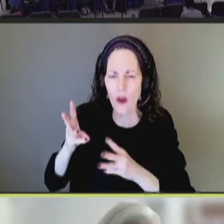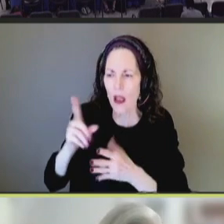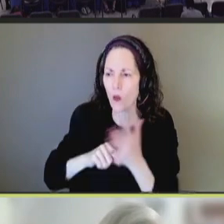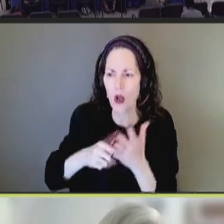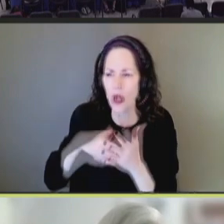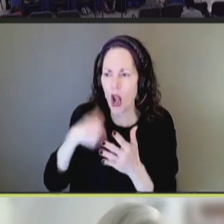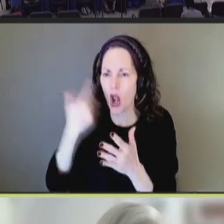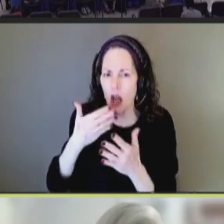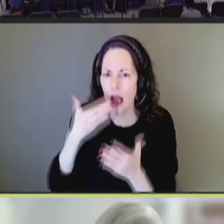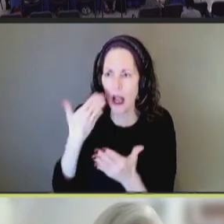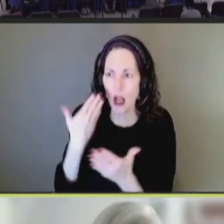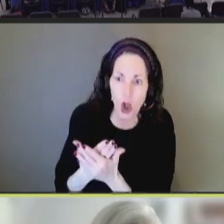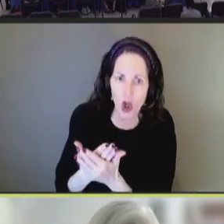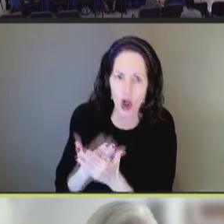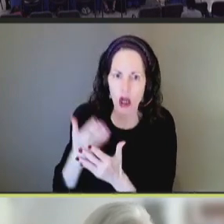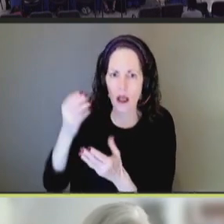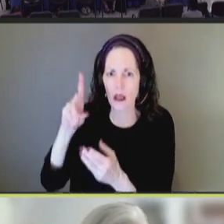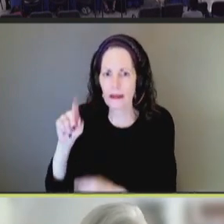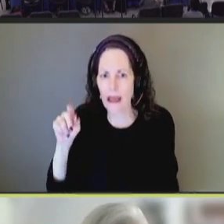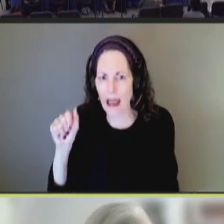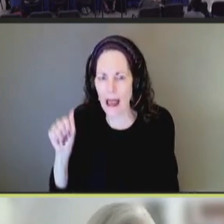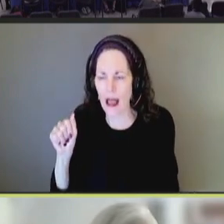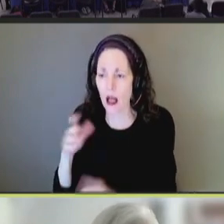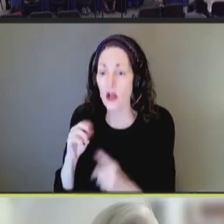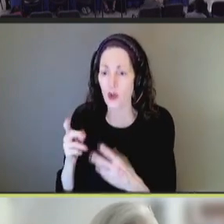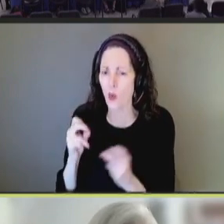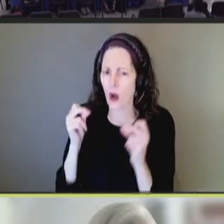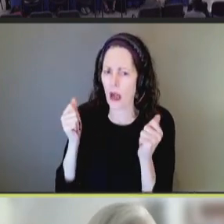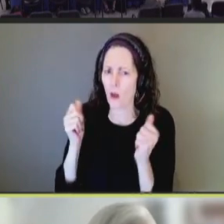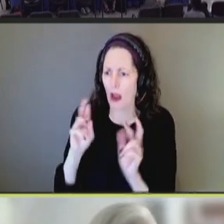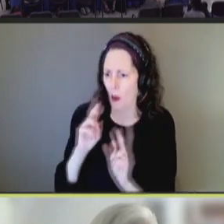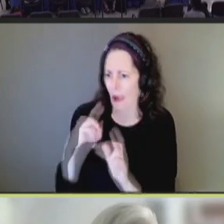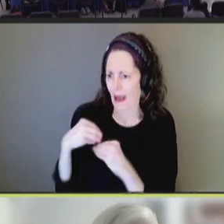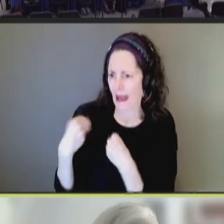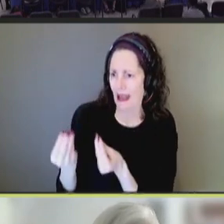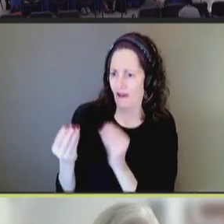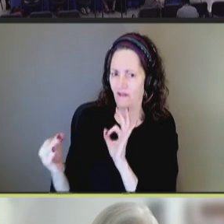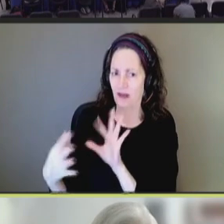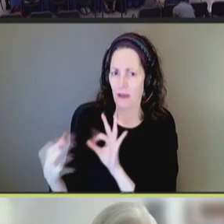feedback on the files that they submit. And then we're working on routine vaccination data